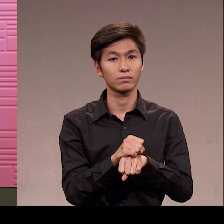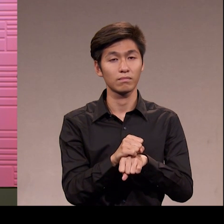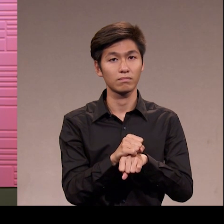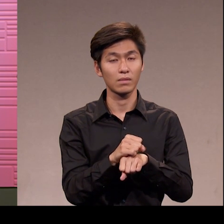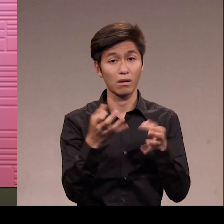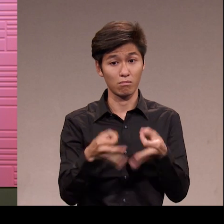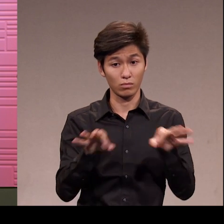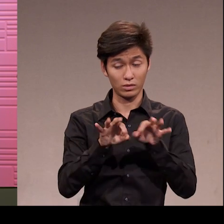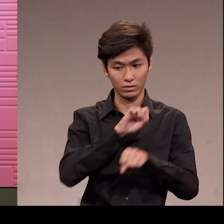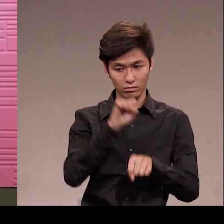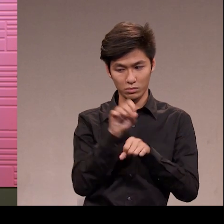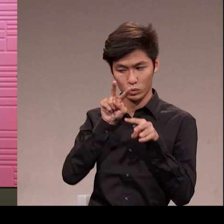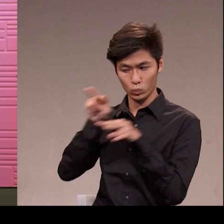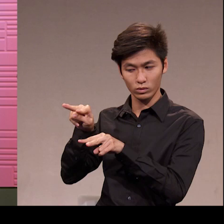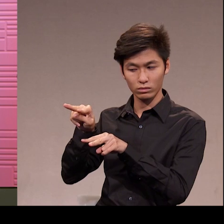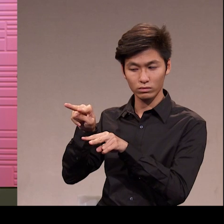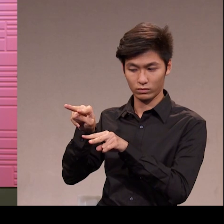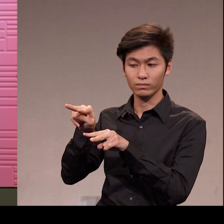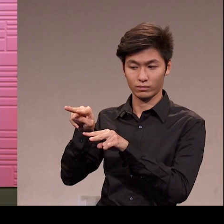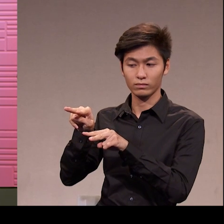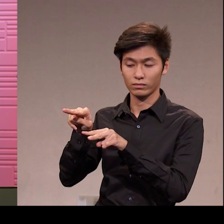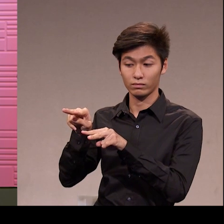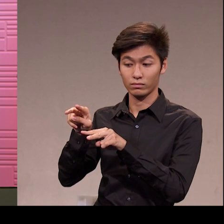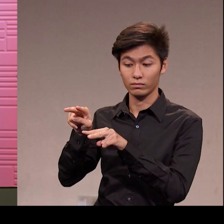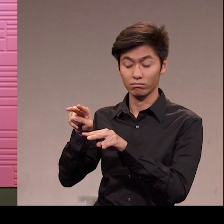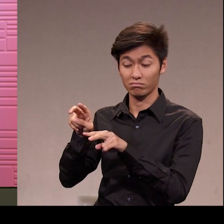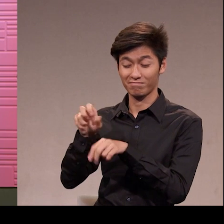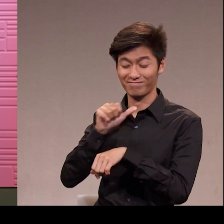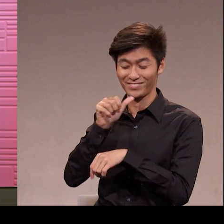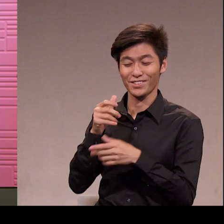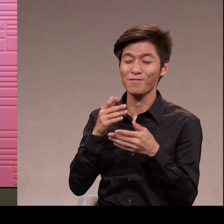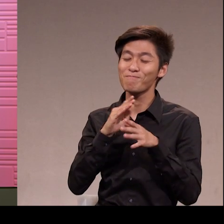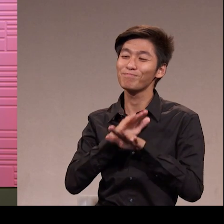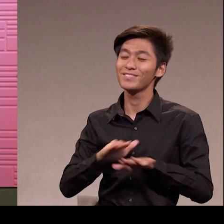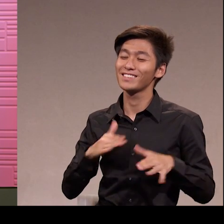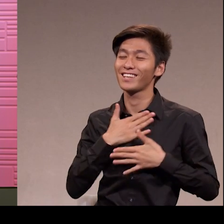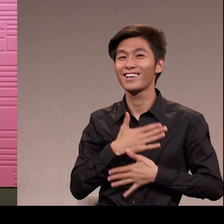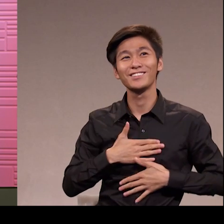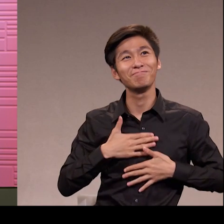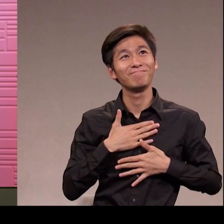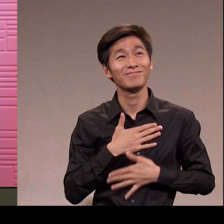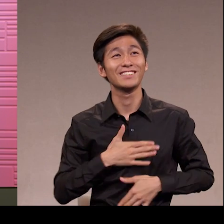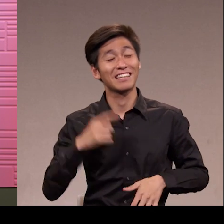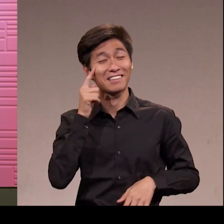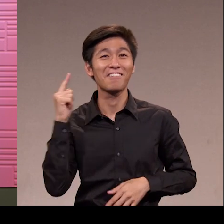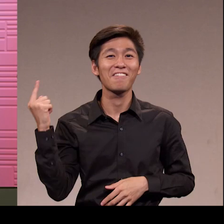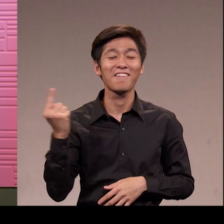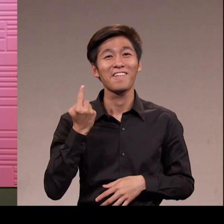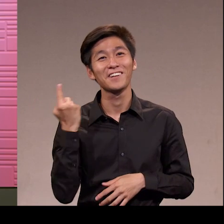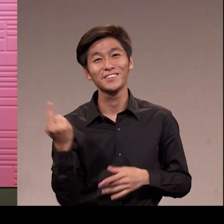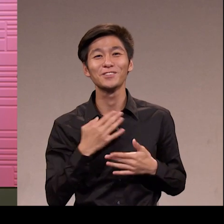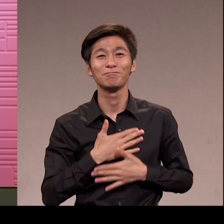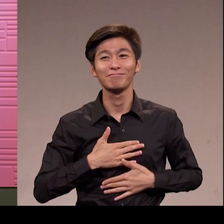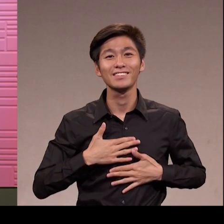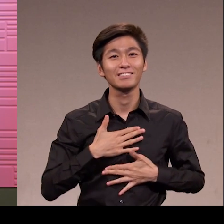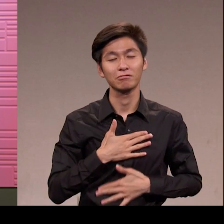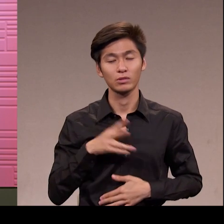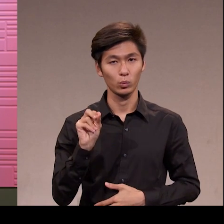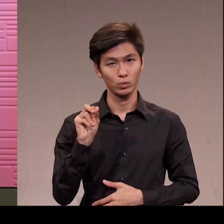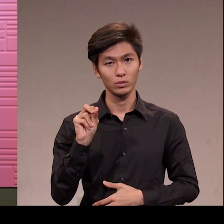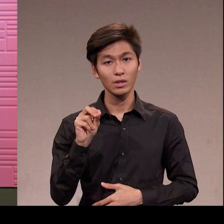We must not take the current peace for granted and think that there will always be at peace with one another.